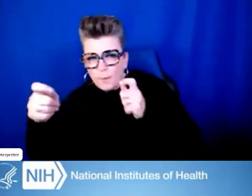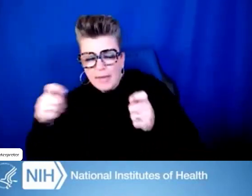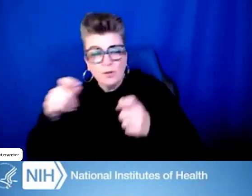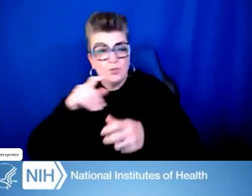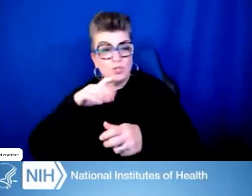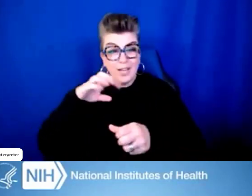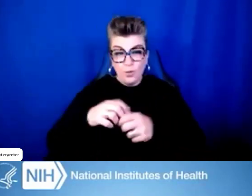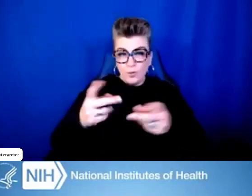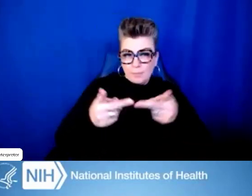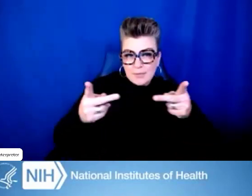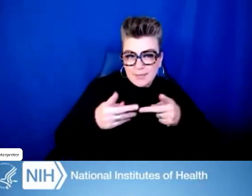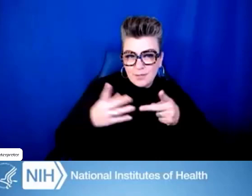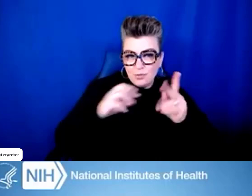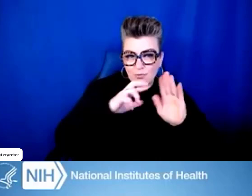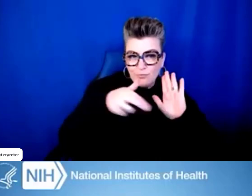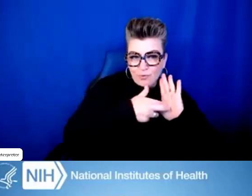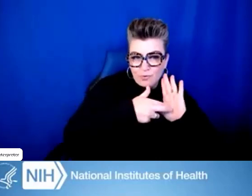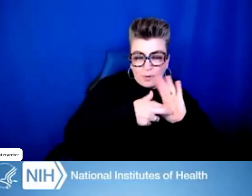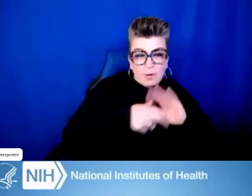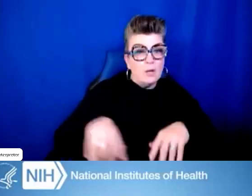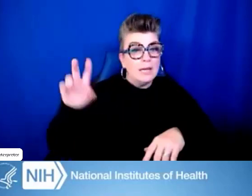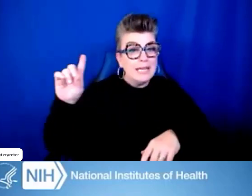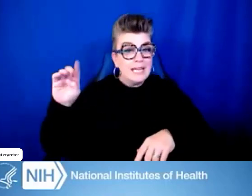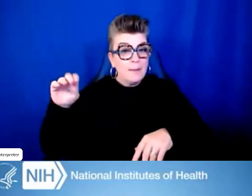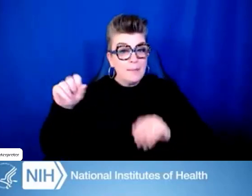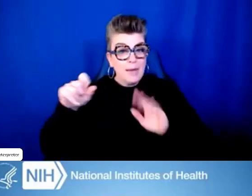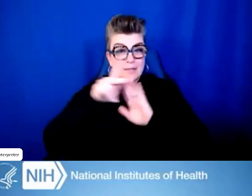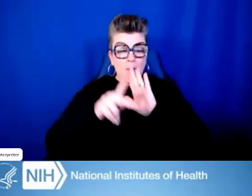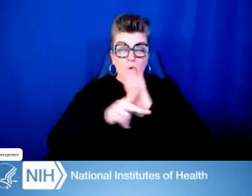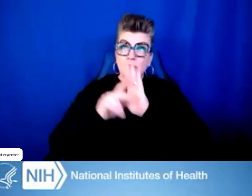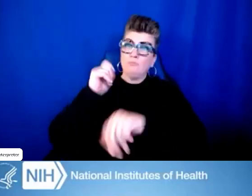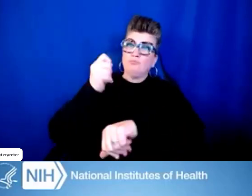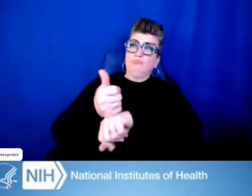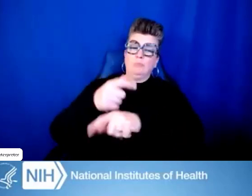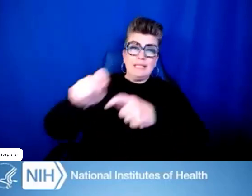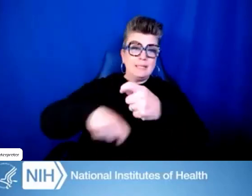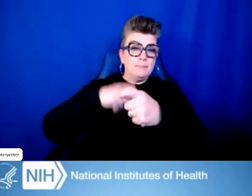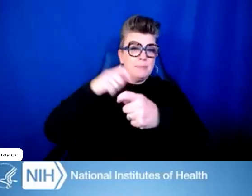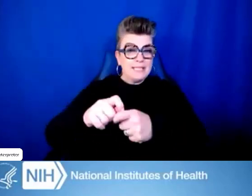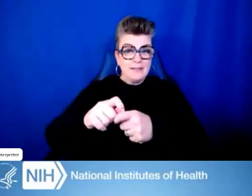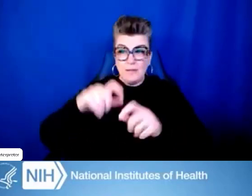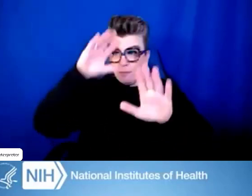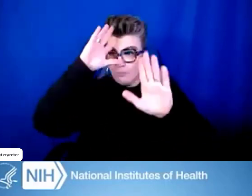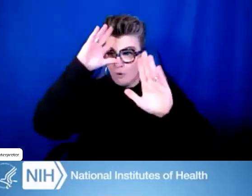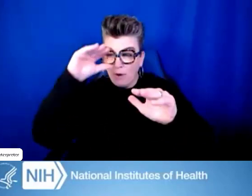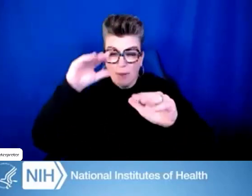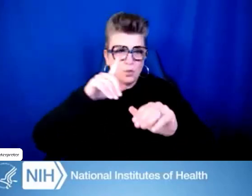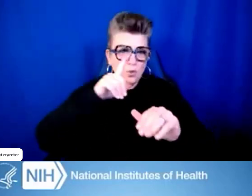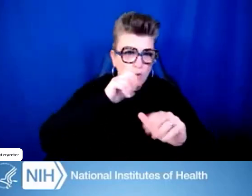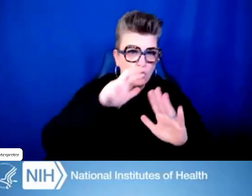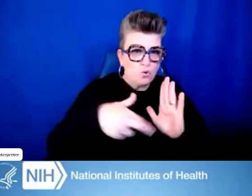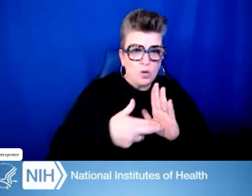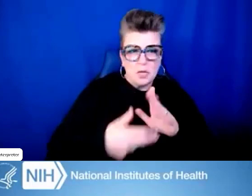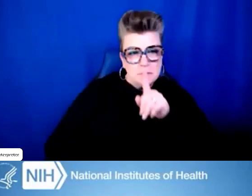The DMS policy does not set sort of specific parameters on who this role should be within an organization.